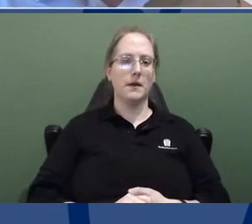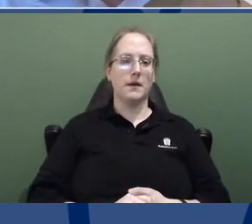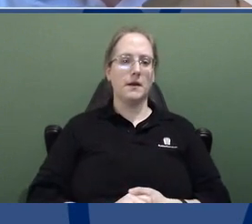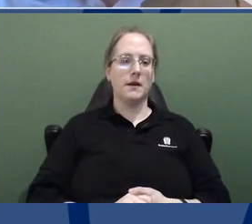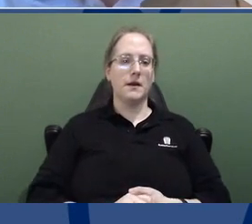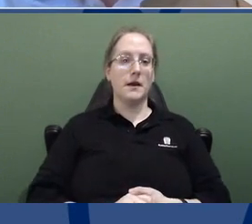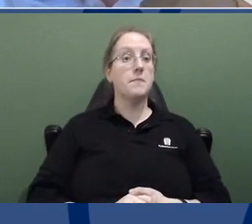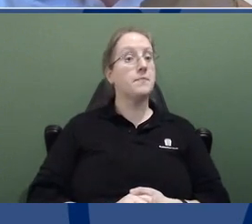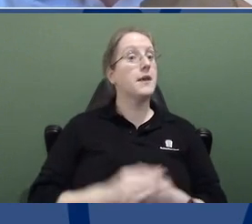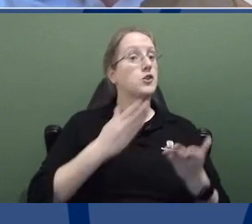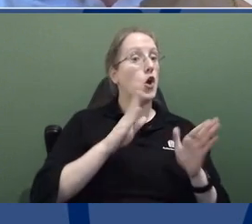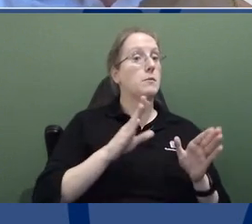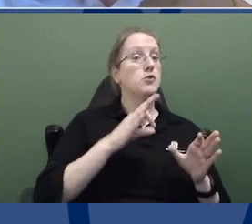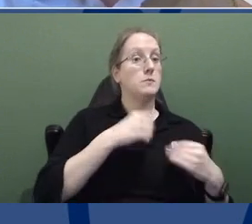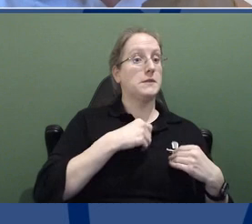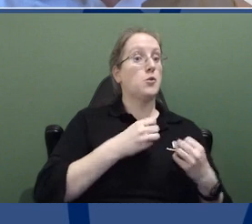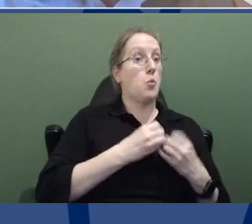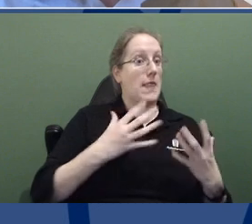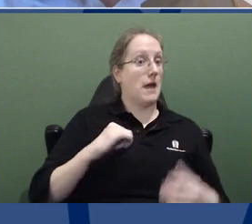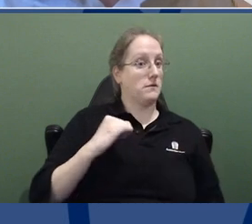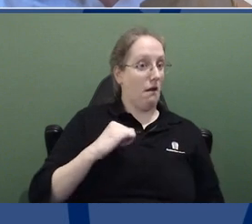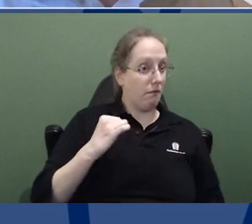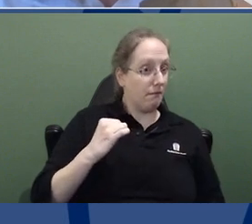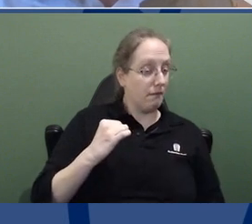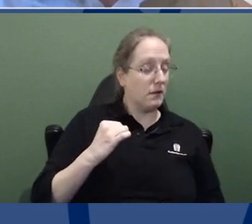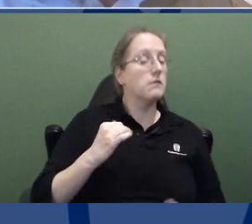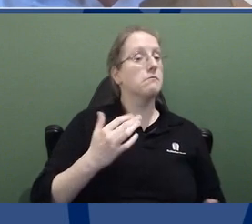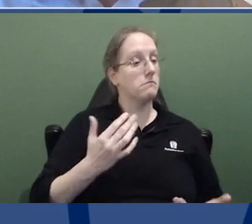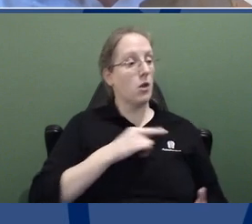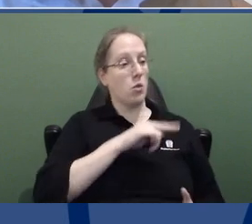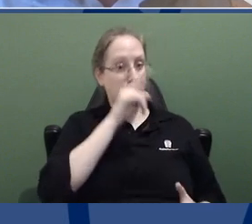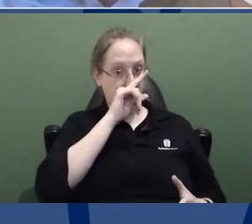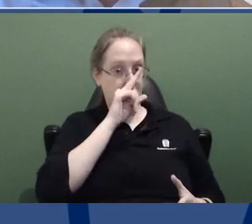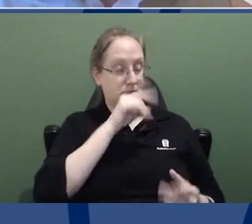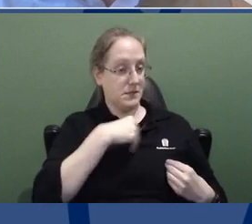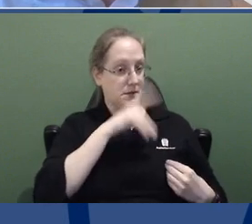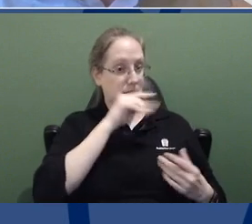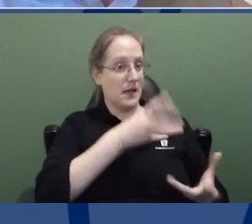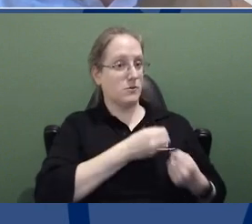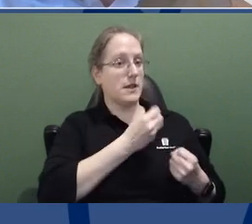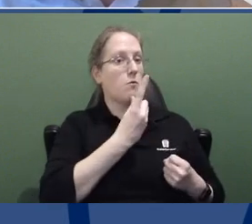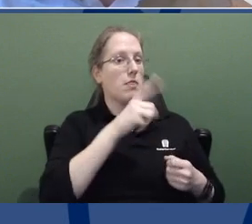businesses, and those businesses are entitled to a payment of $1,000 a week. And the point